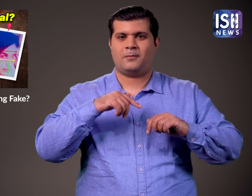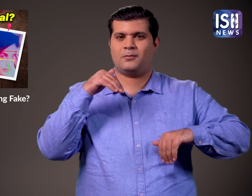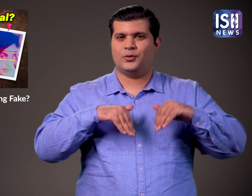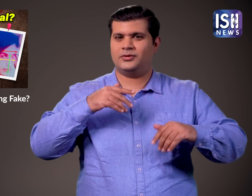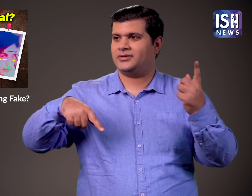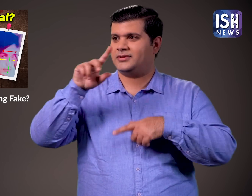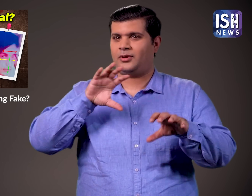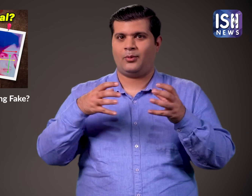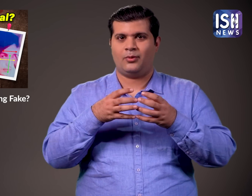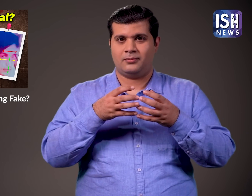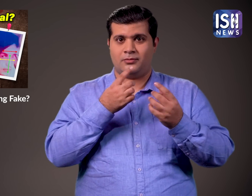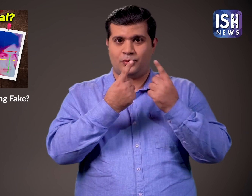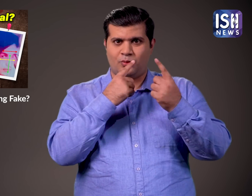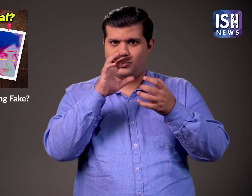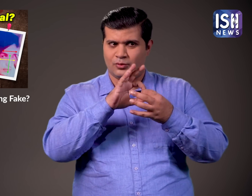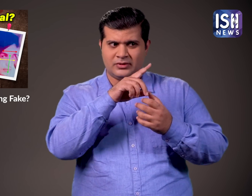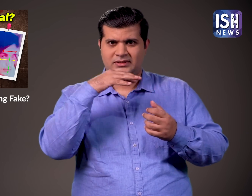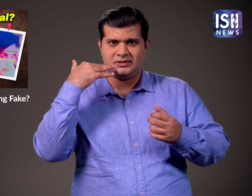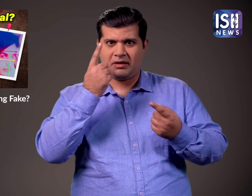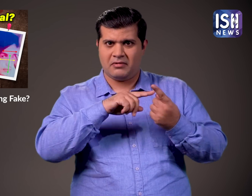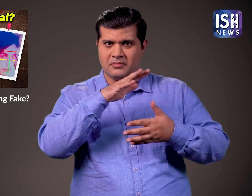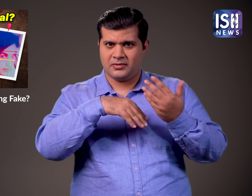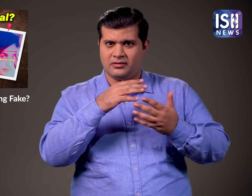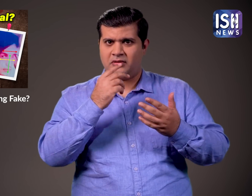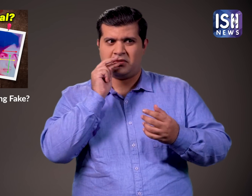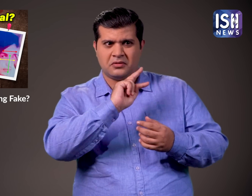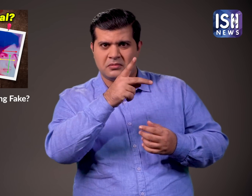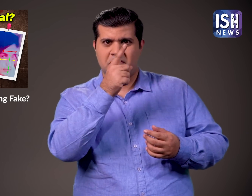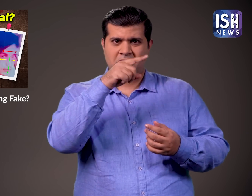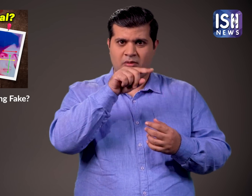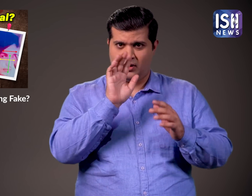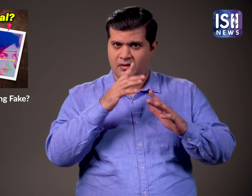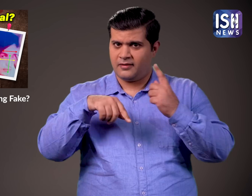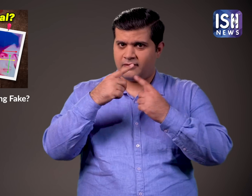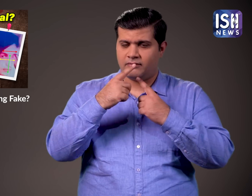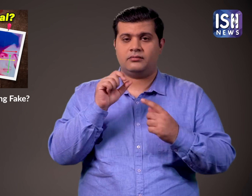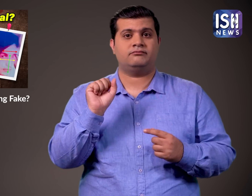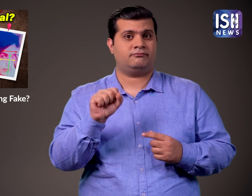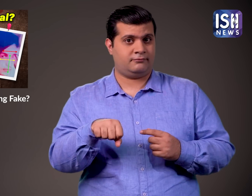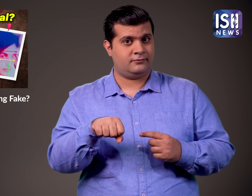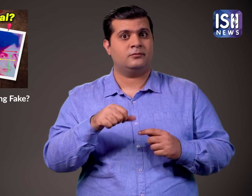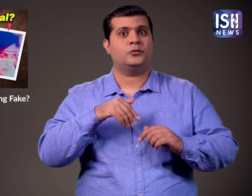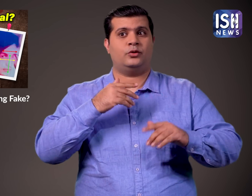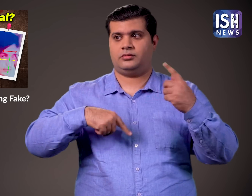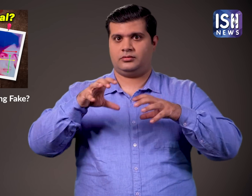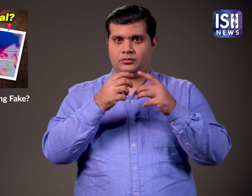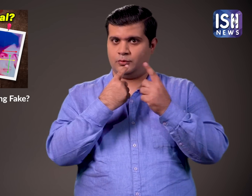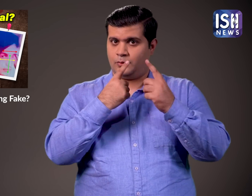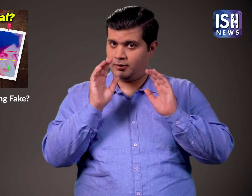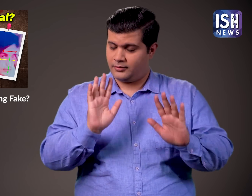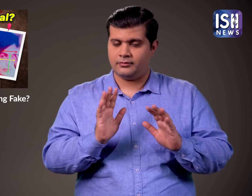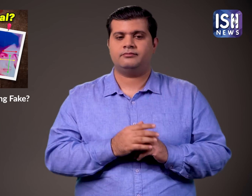Have politicians also shared their views on Saif's attack? Yes! They also have a lot to say.